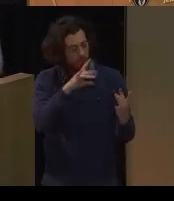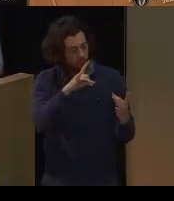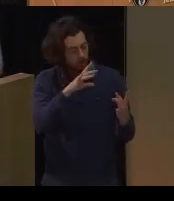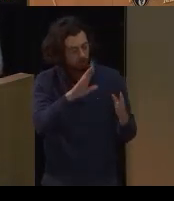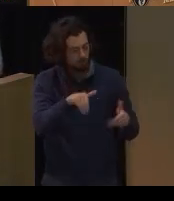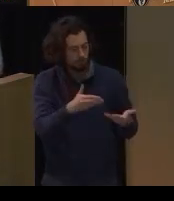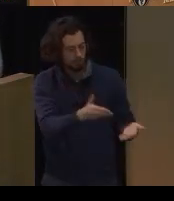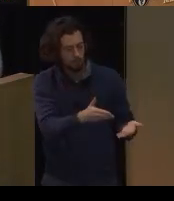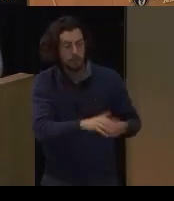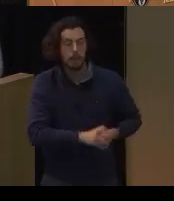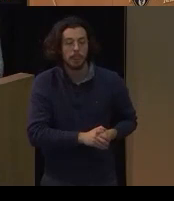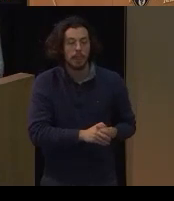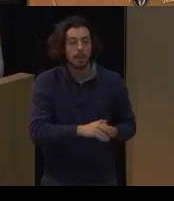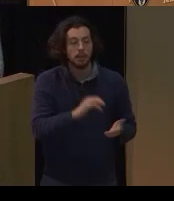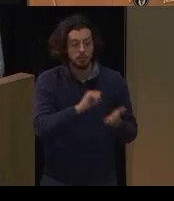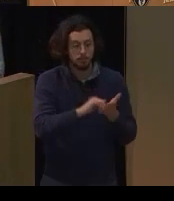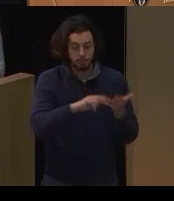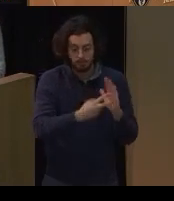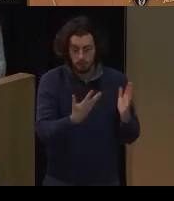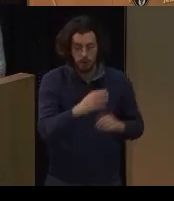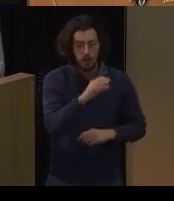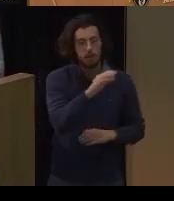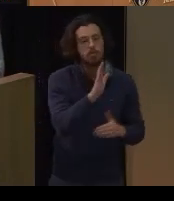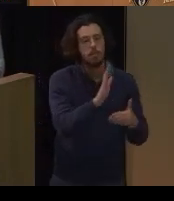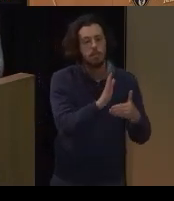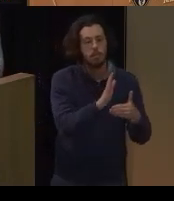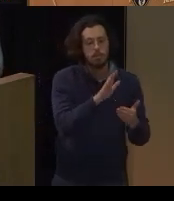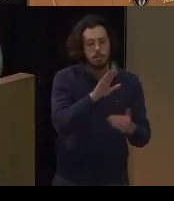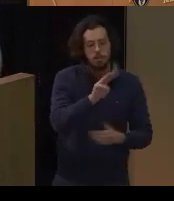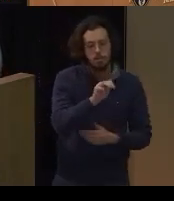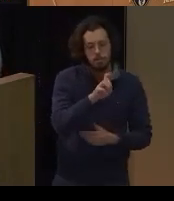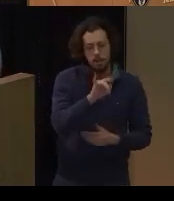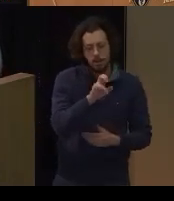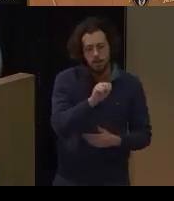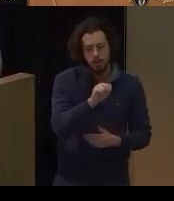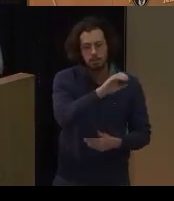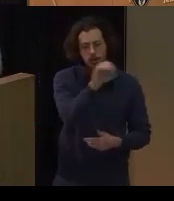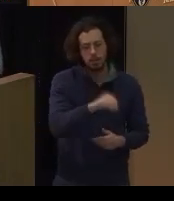neurofeedback was median percent signal change in the tpj for that regulation block relative